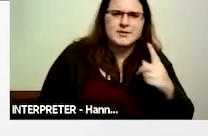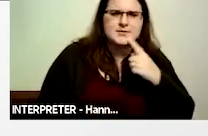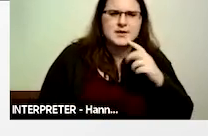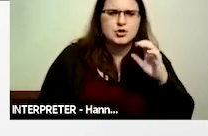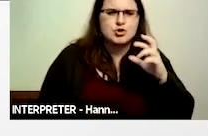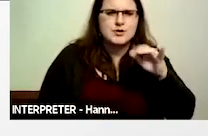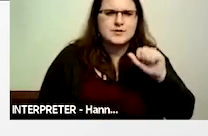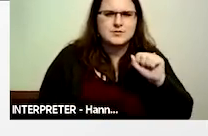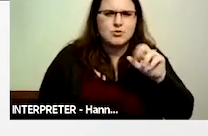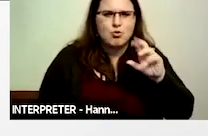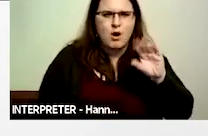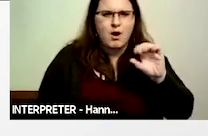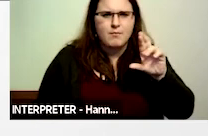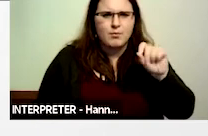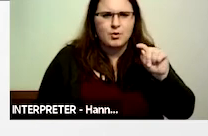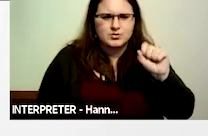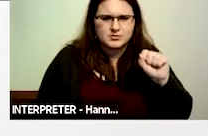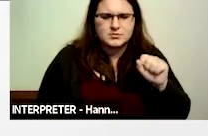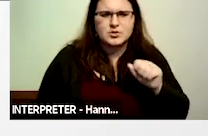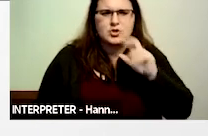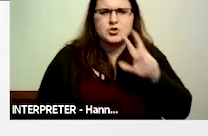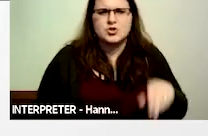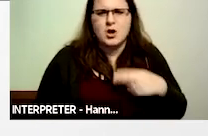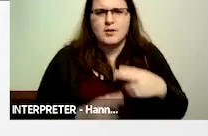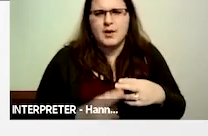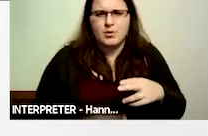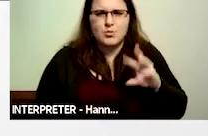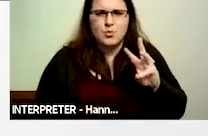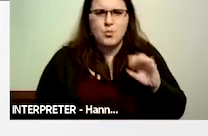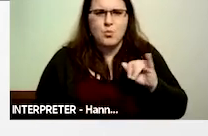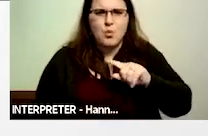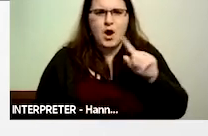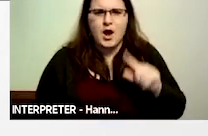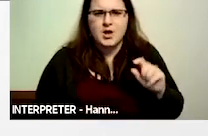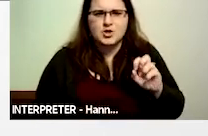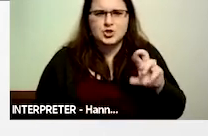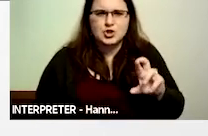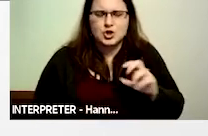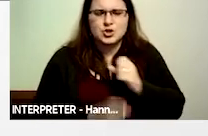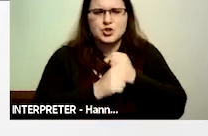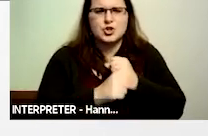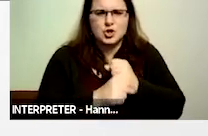I think it's a wiser security as an Rick Mislan: And they're doing very short like three to five minute